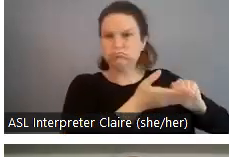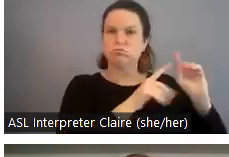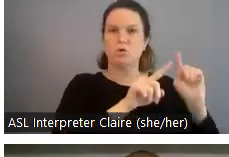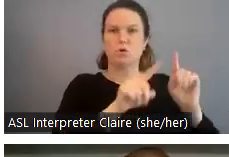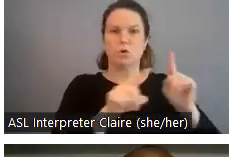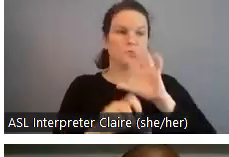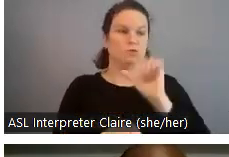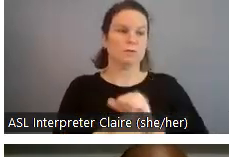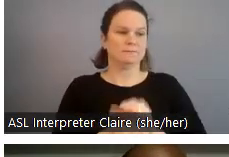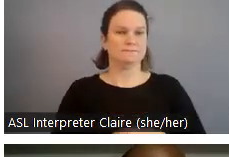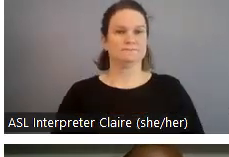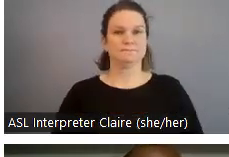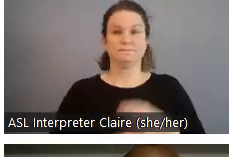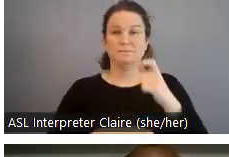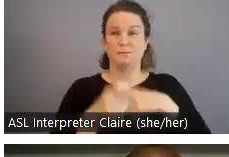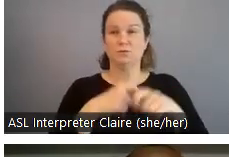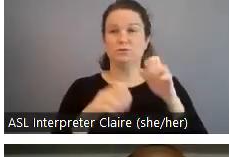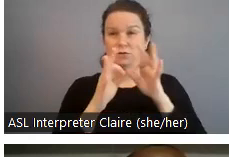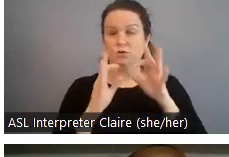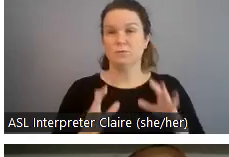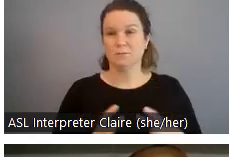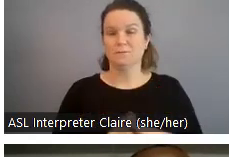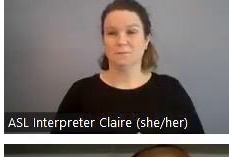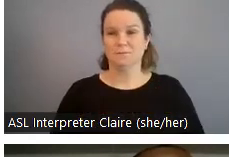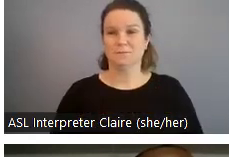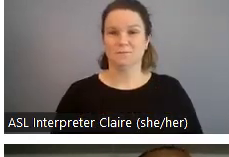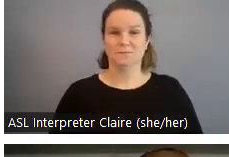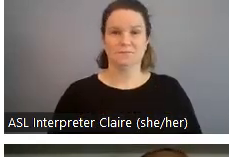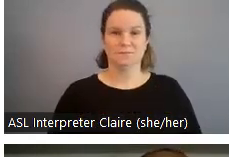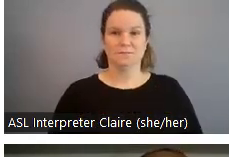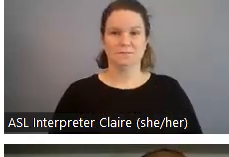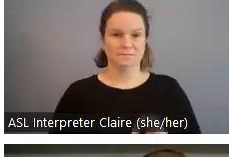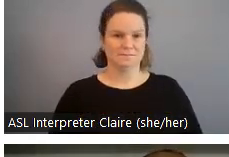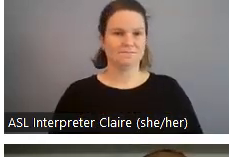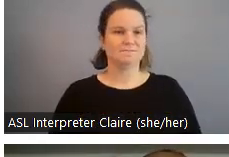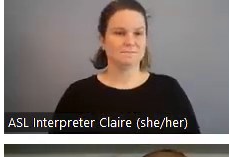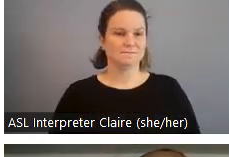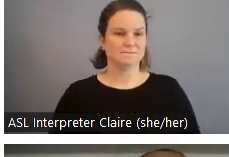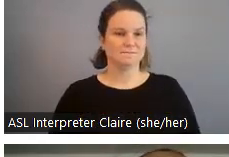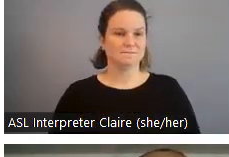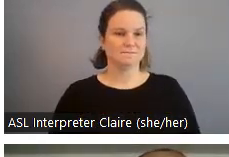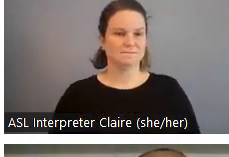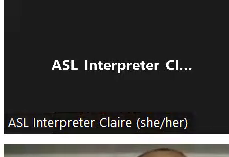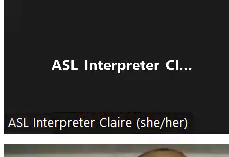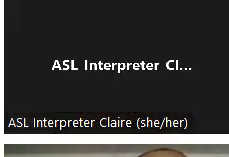next slide. So, what's happening in these cases?